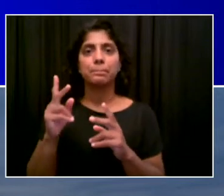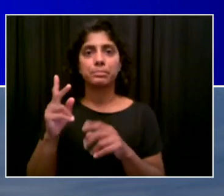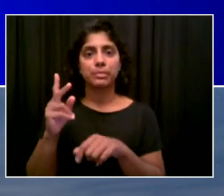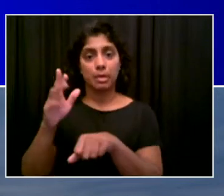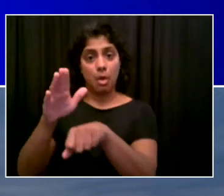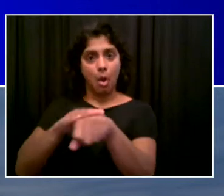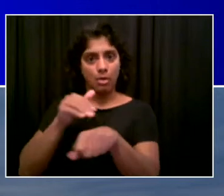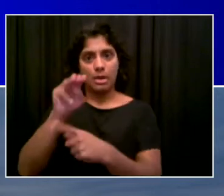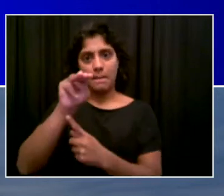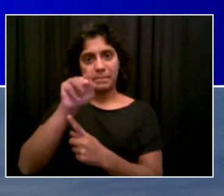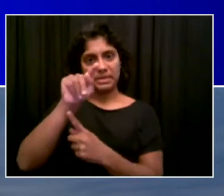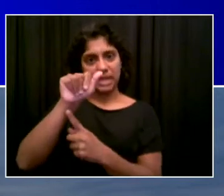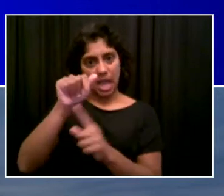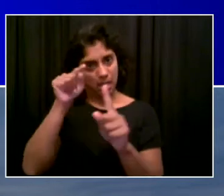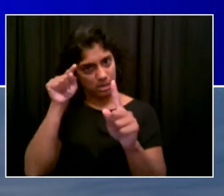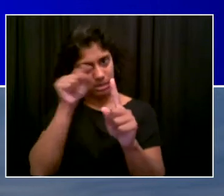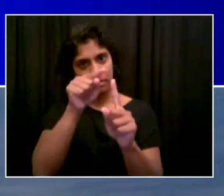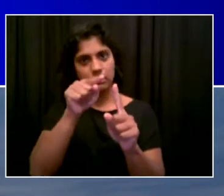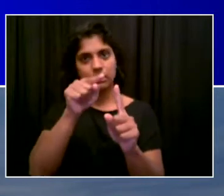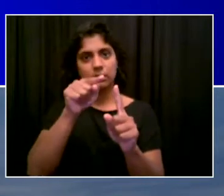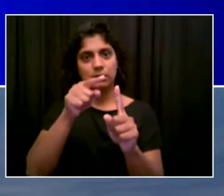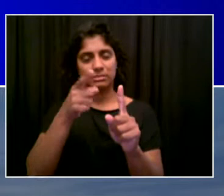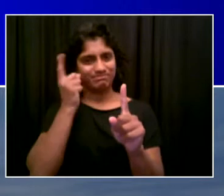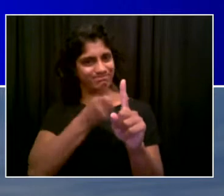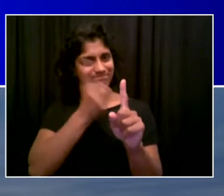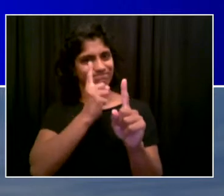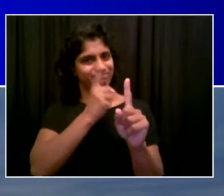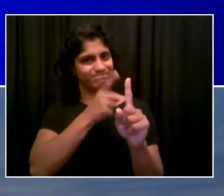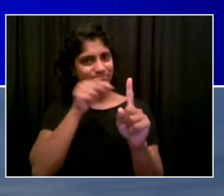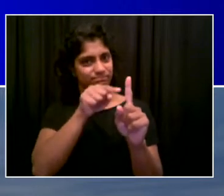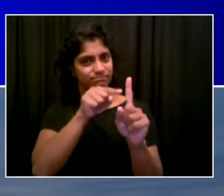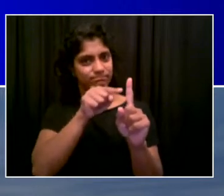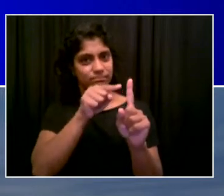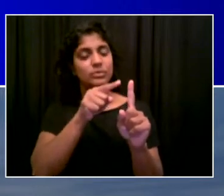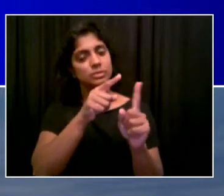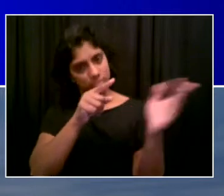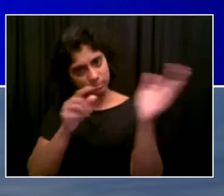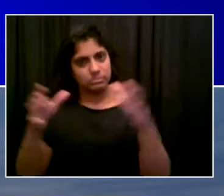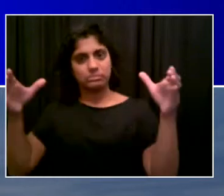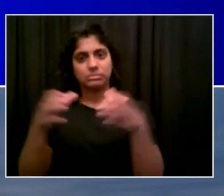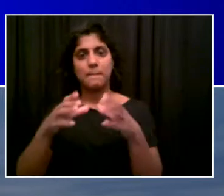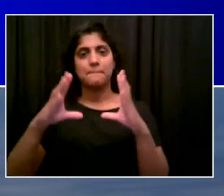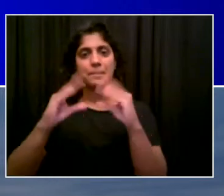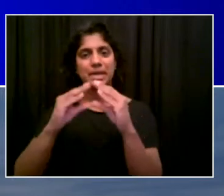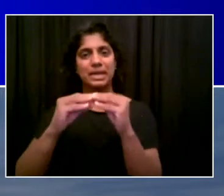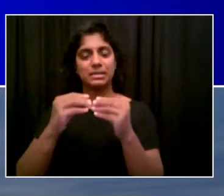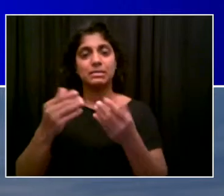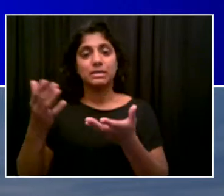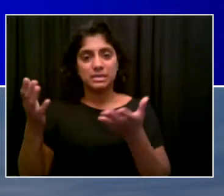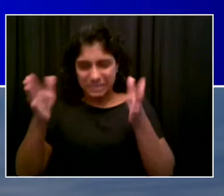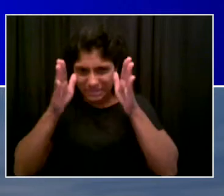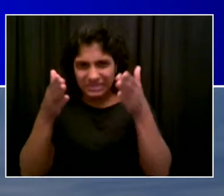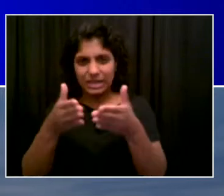I'VE NAMED OUR FINANCE COMIMSSIONER, STATE AND MTA ARE NOT ACTING,